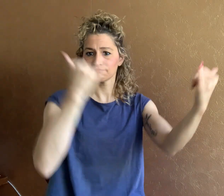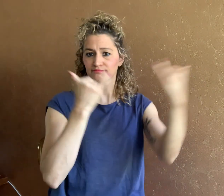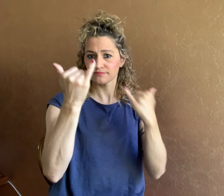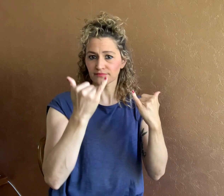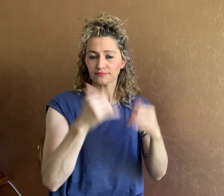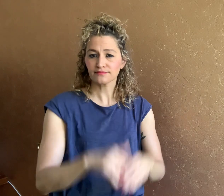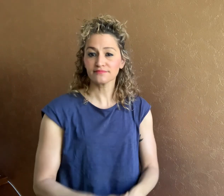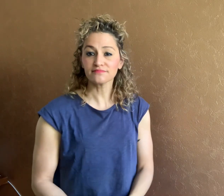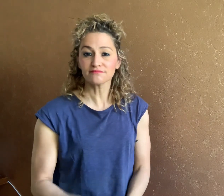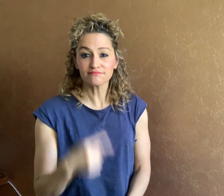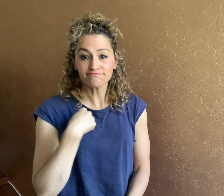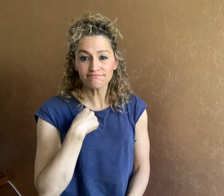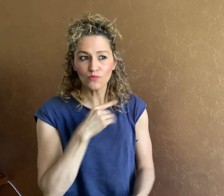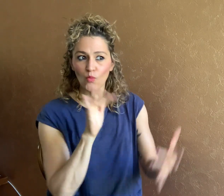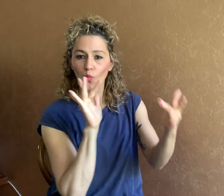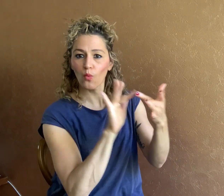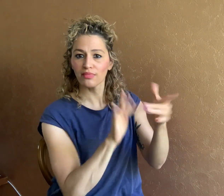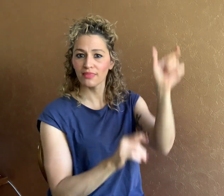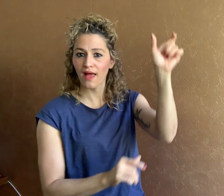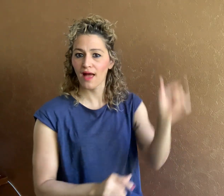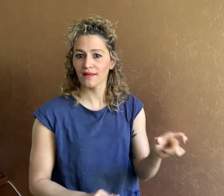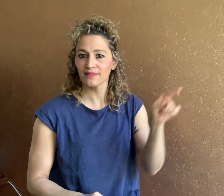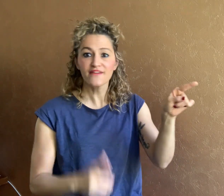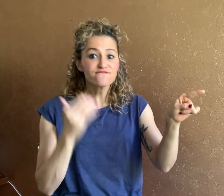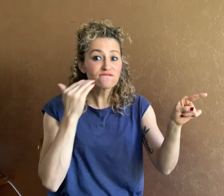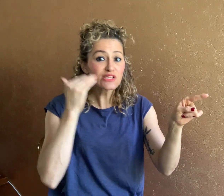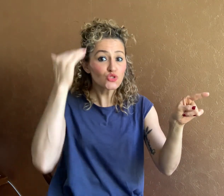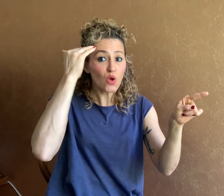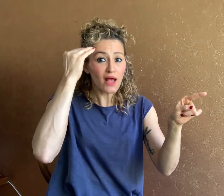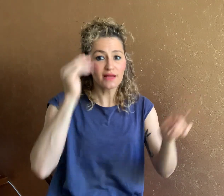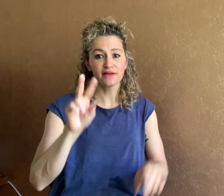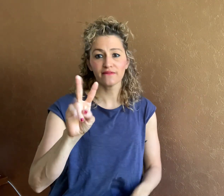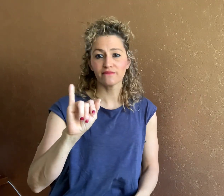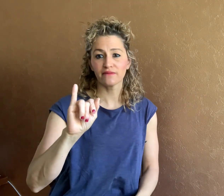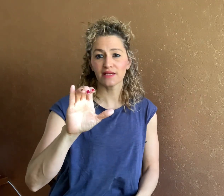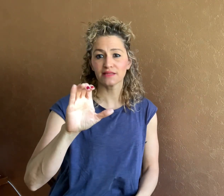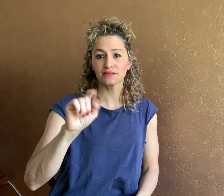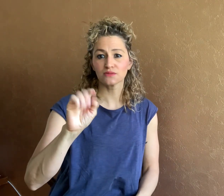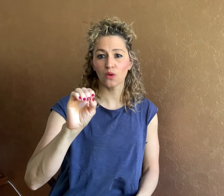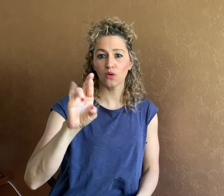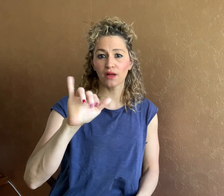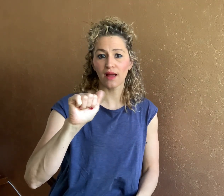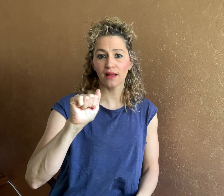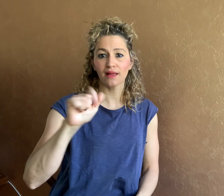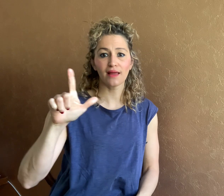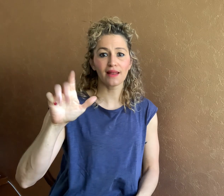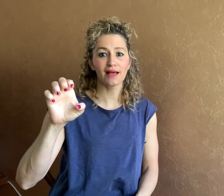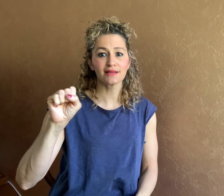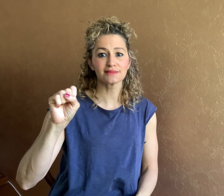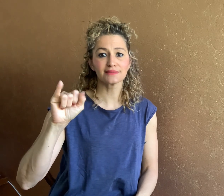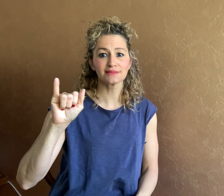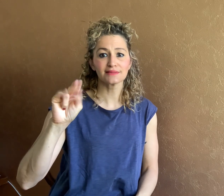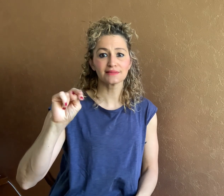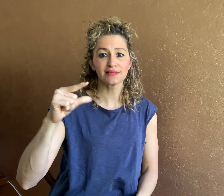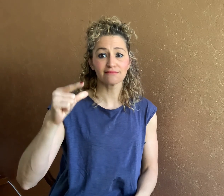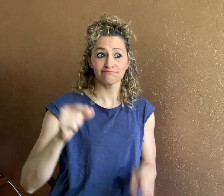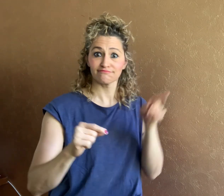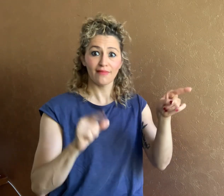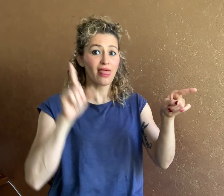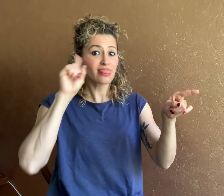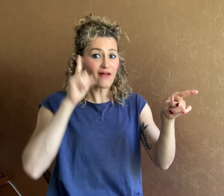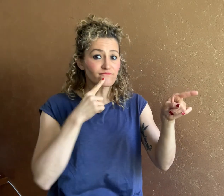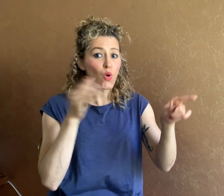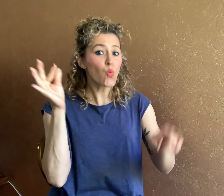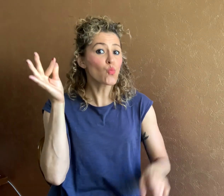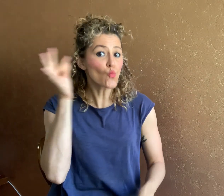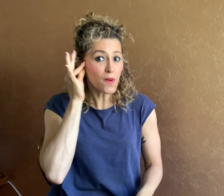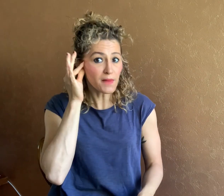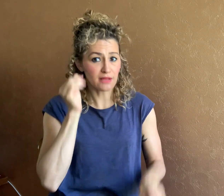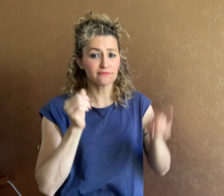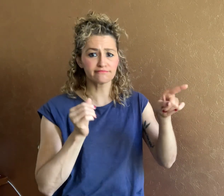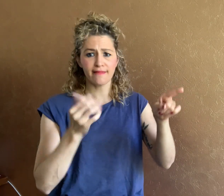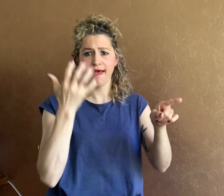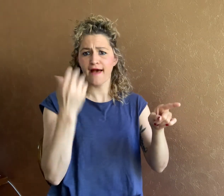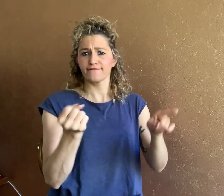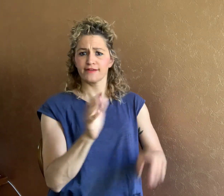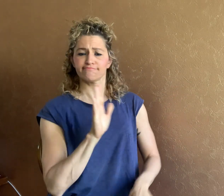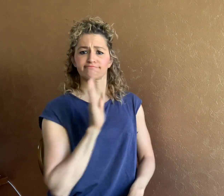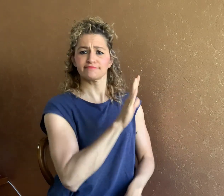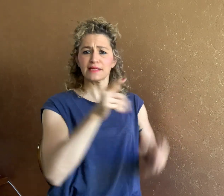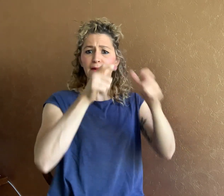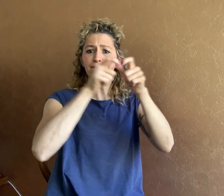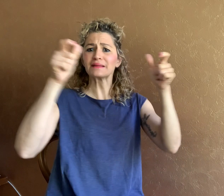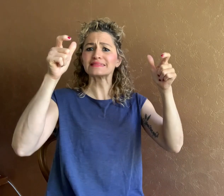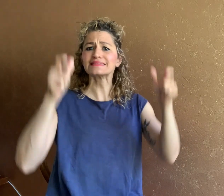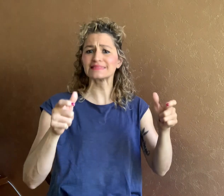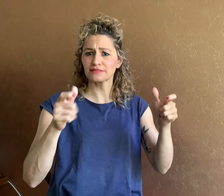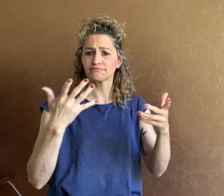I contacted Victoria Lessing, a Deaf woman who owns a business